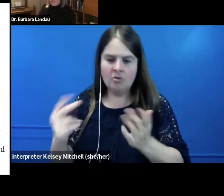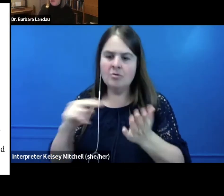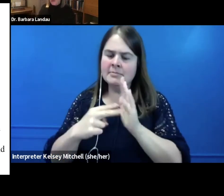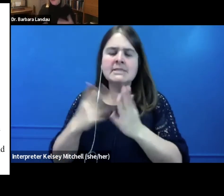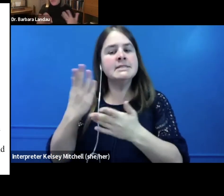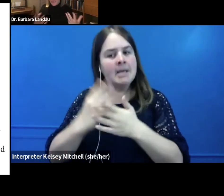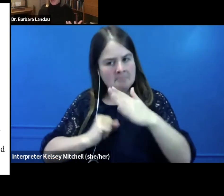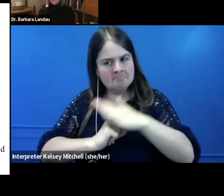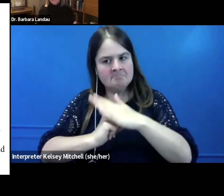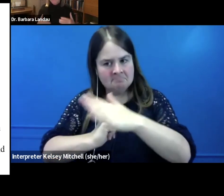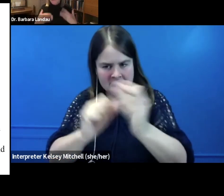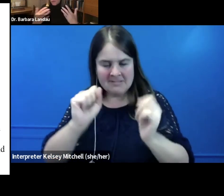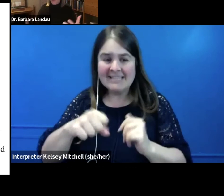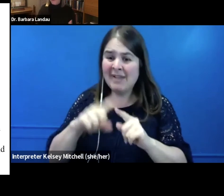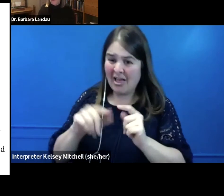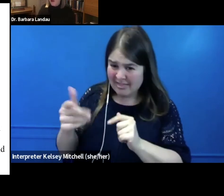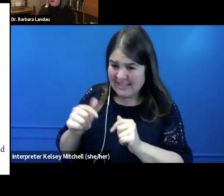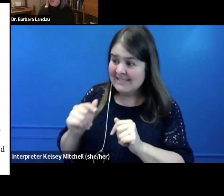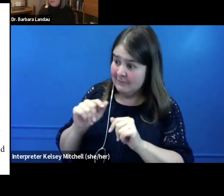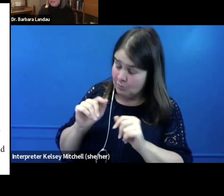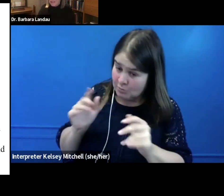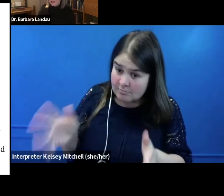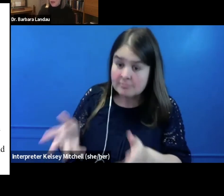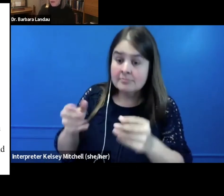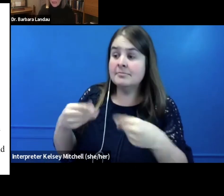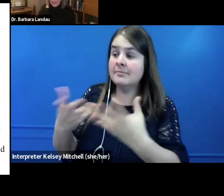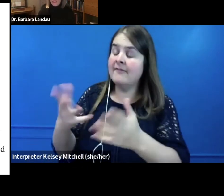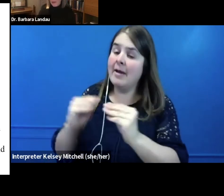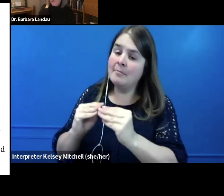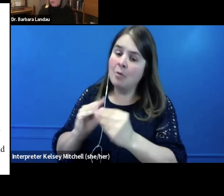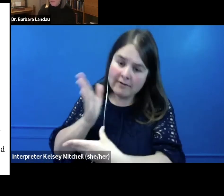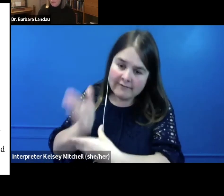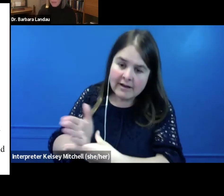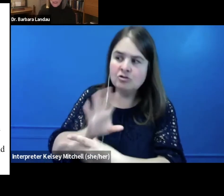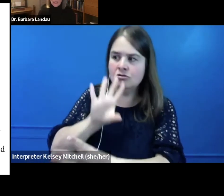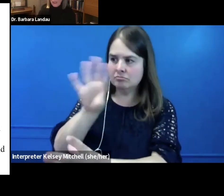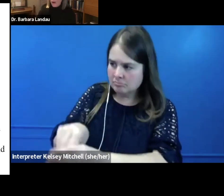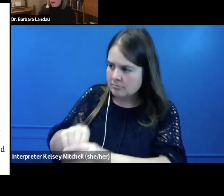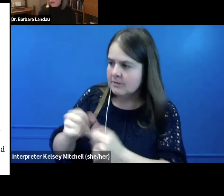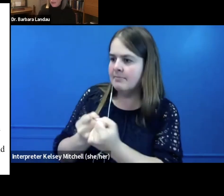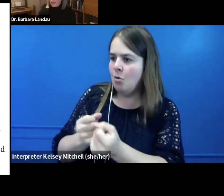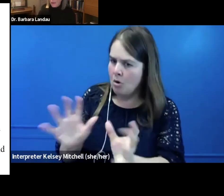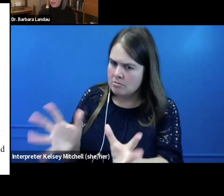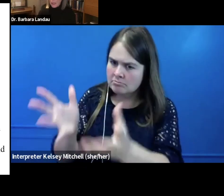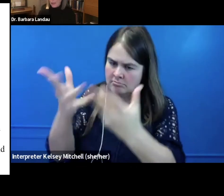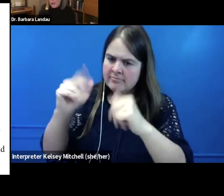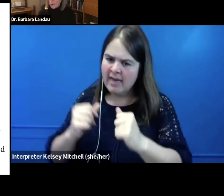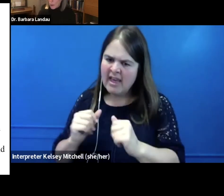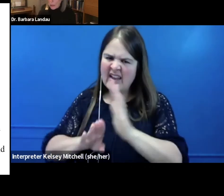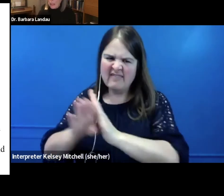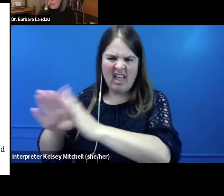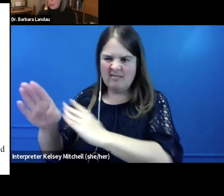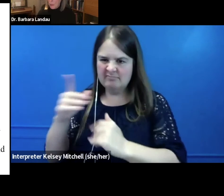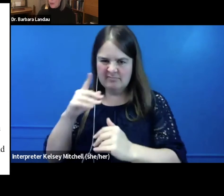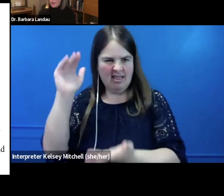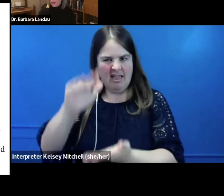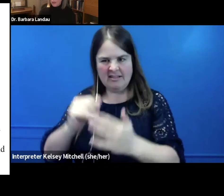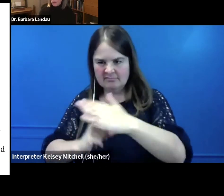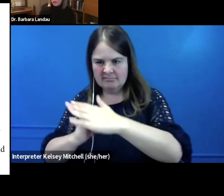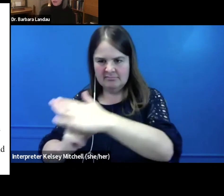order to bring them further along in other things that basically all typically developing